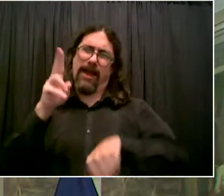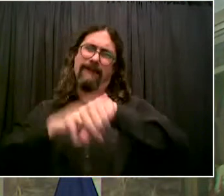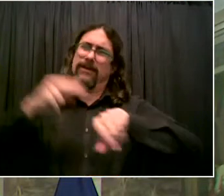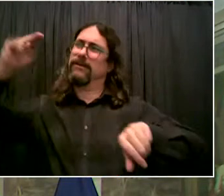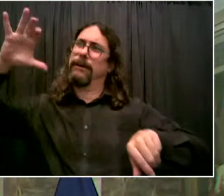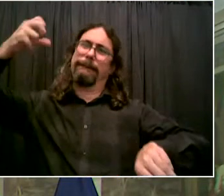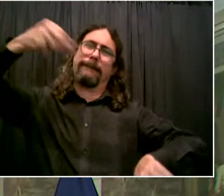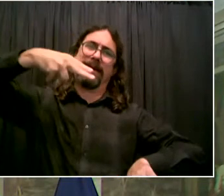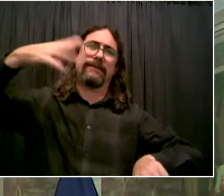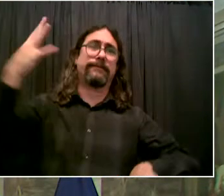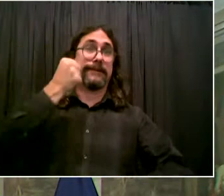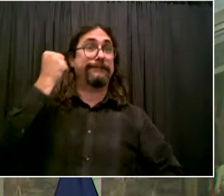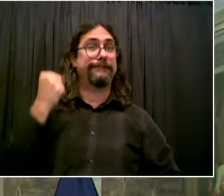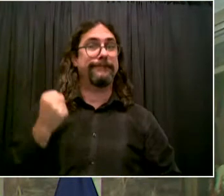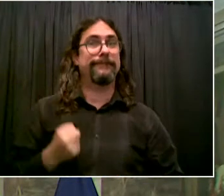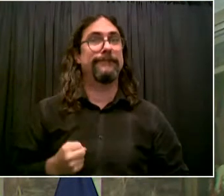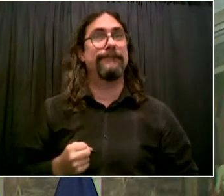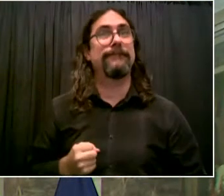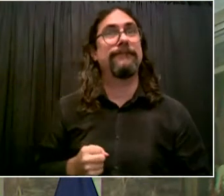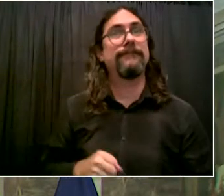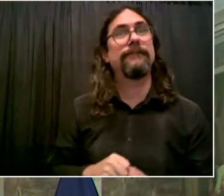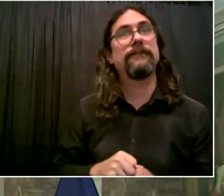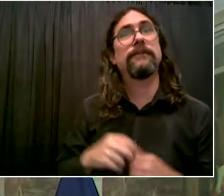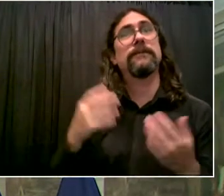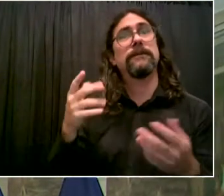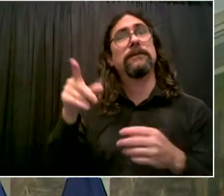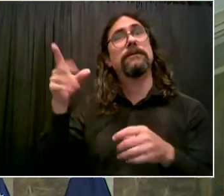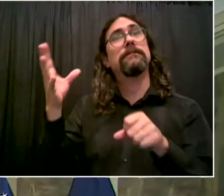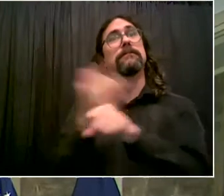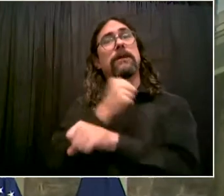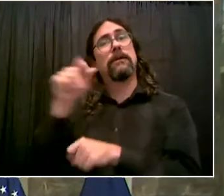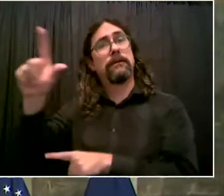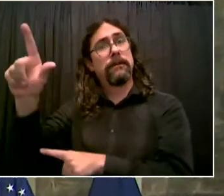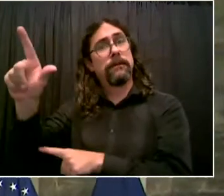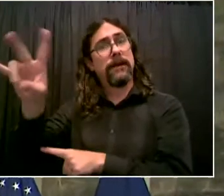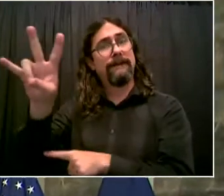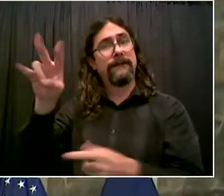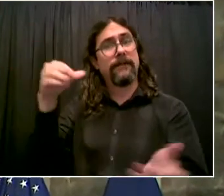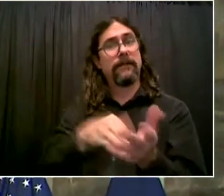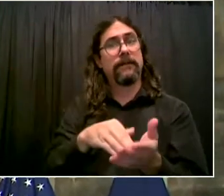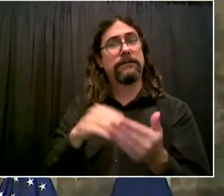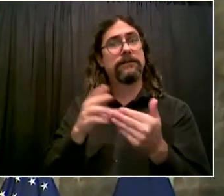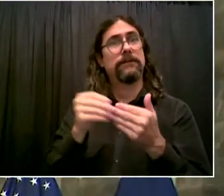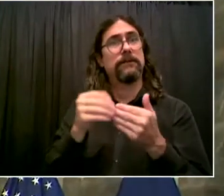NOT A MINOR MATTER.